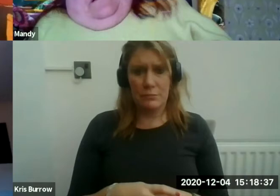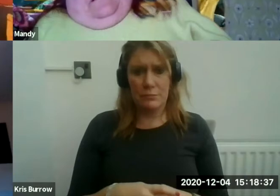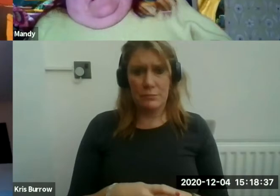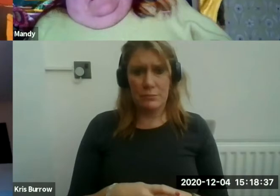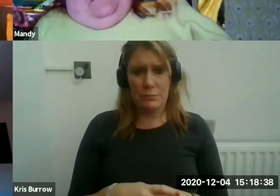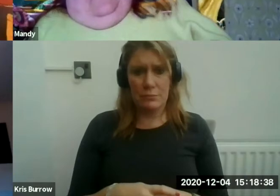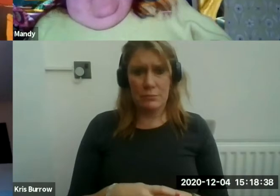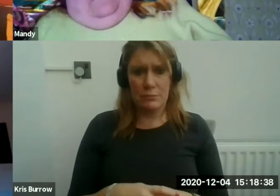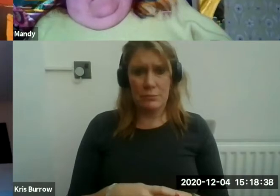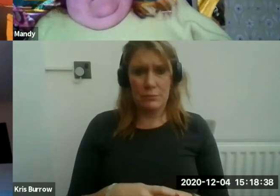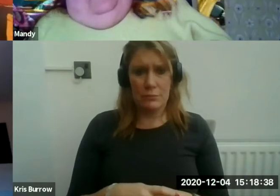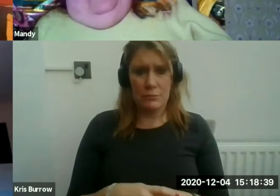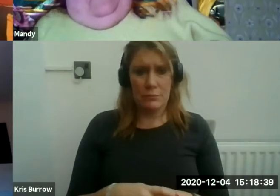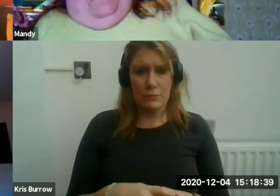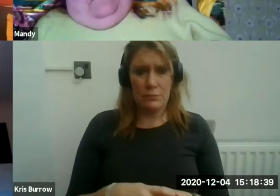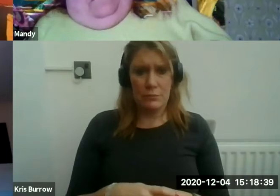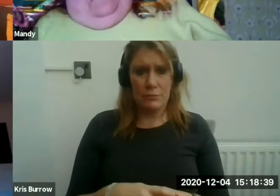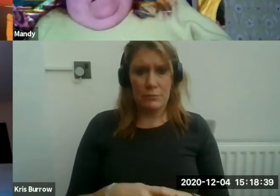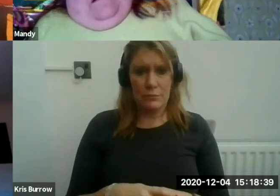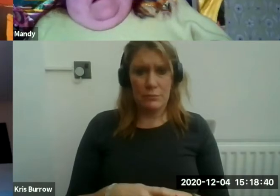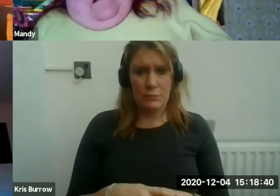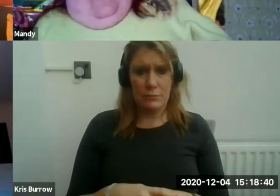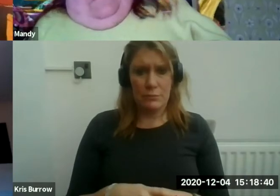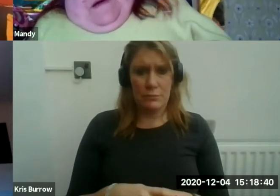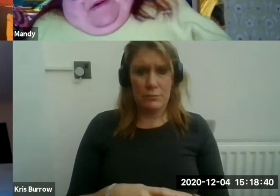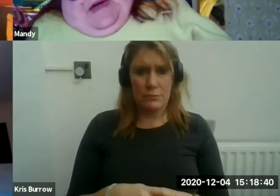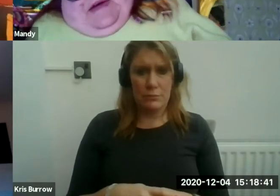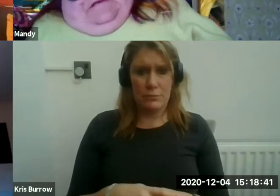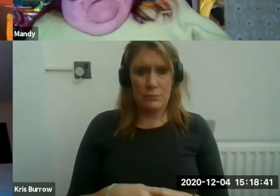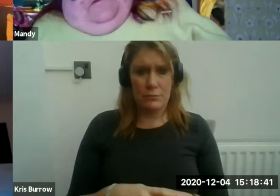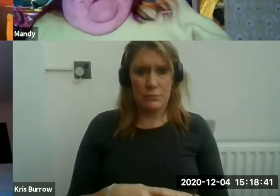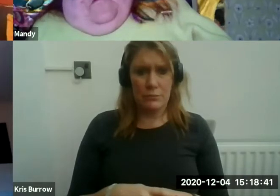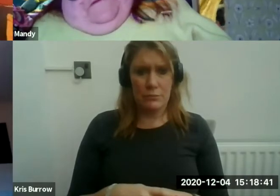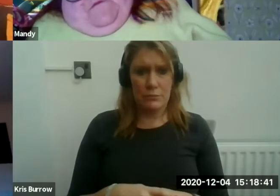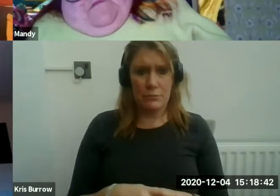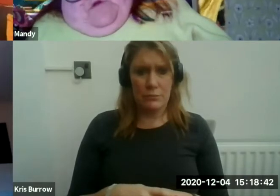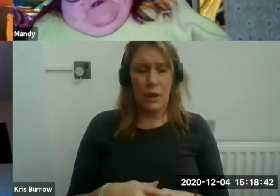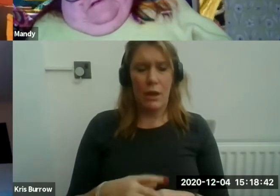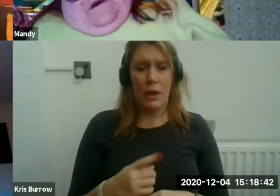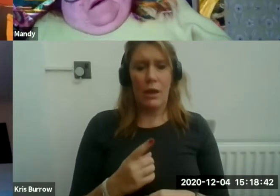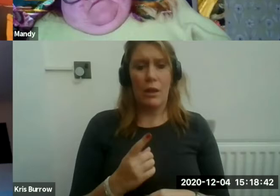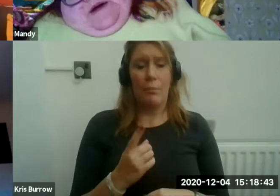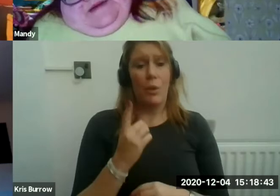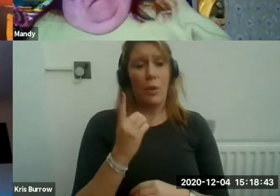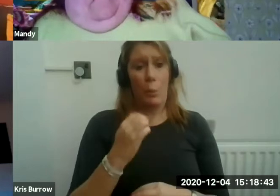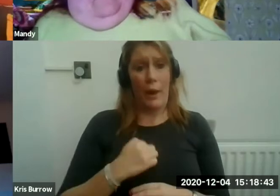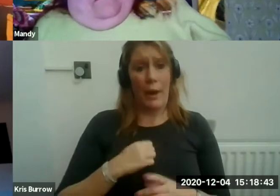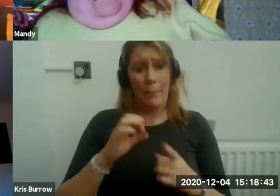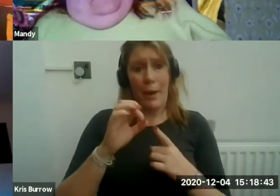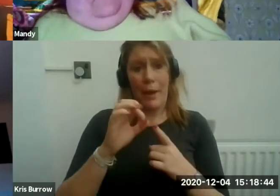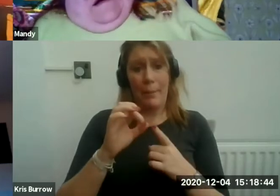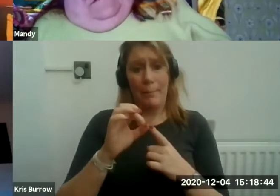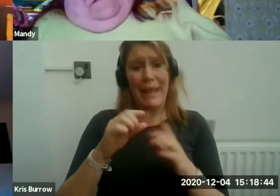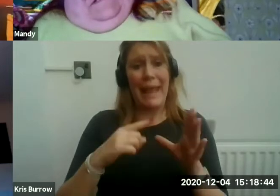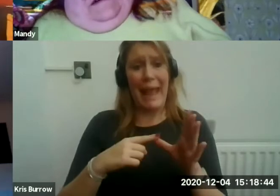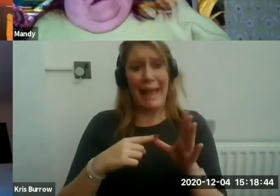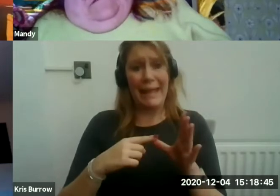well because one of my PAs was also employed by Little Cog to act as the